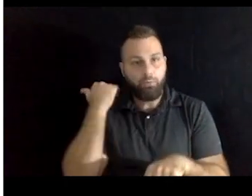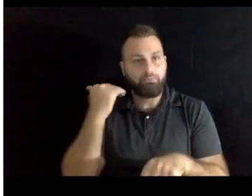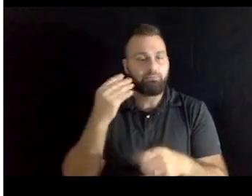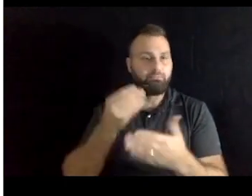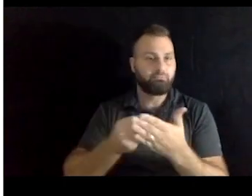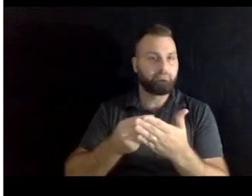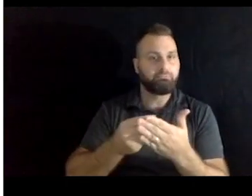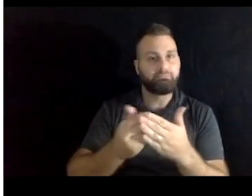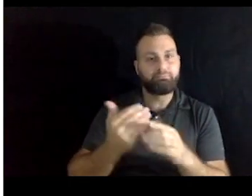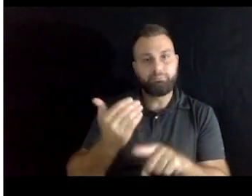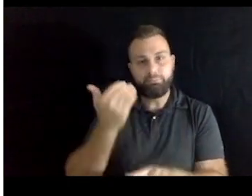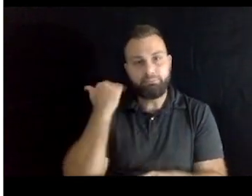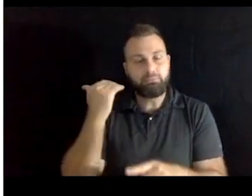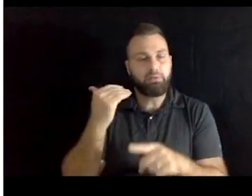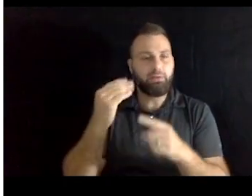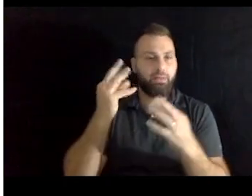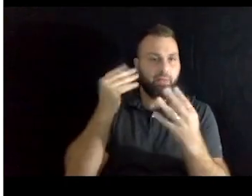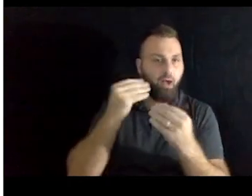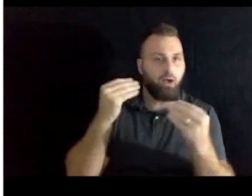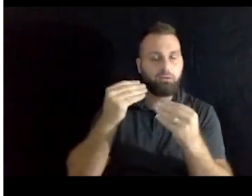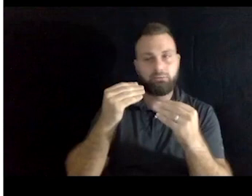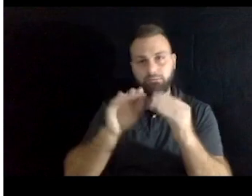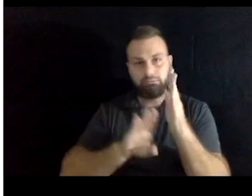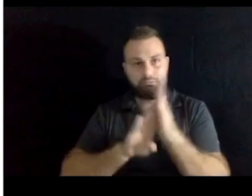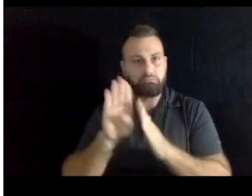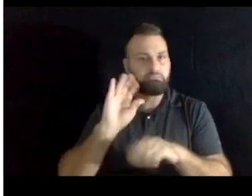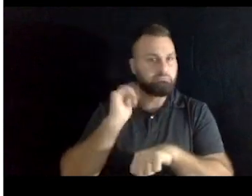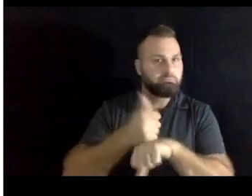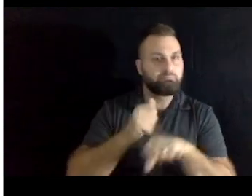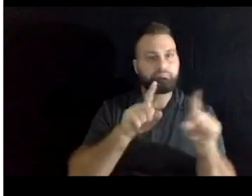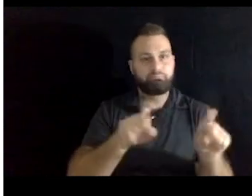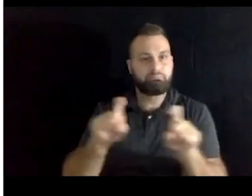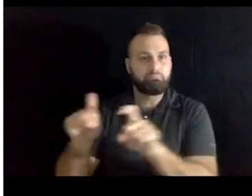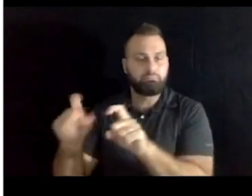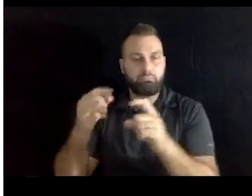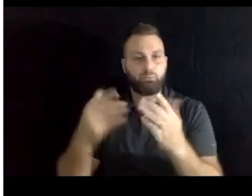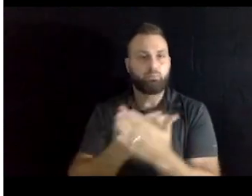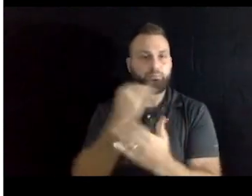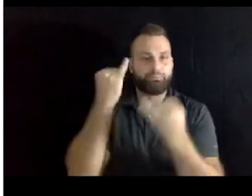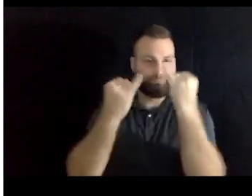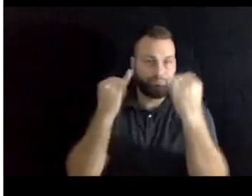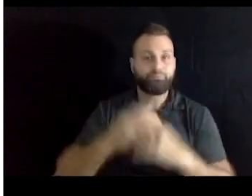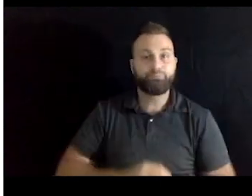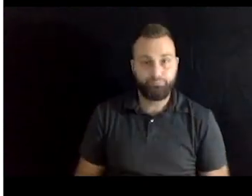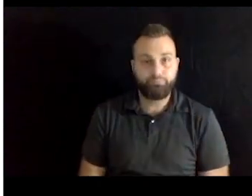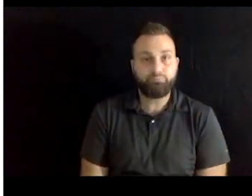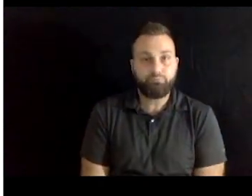have a lot of thought. And to develop and testing these ideas.